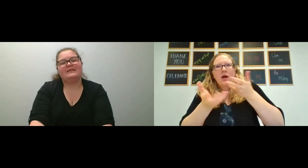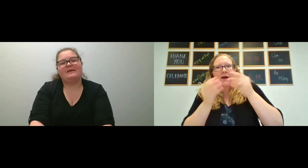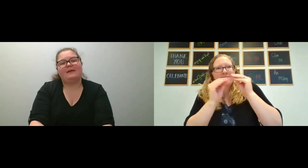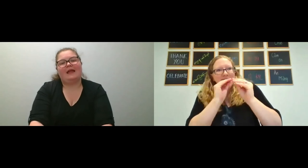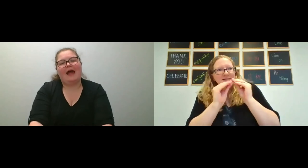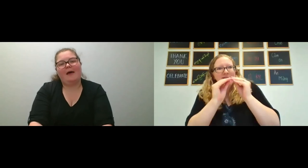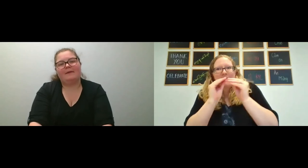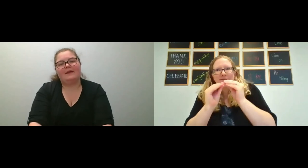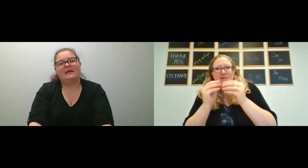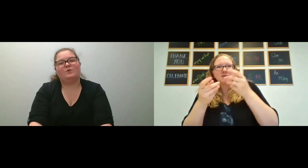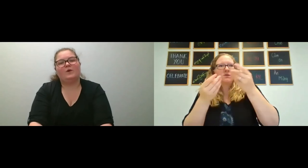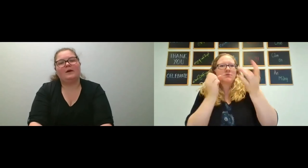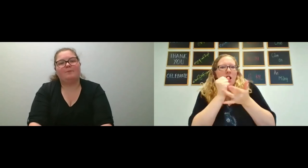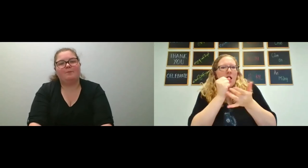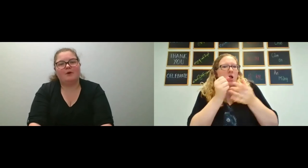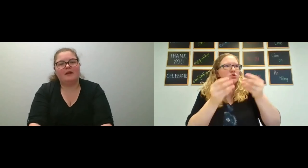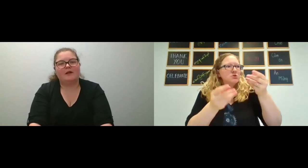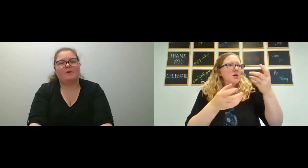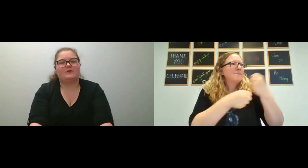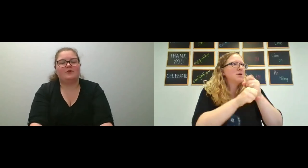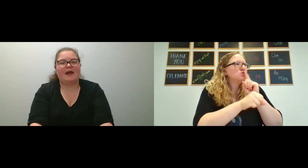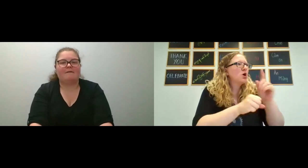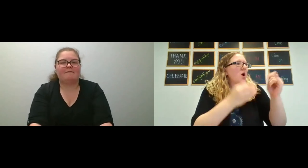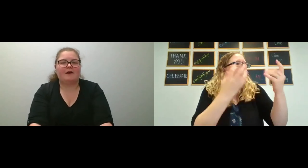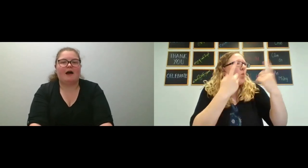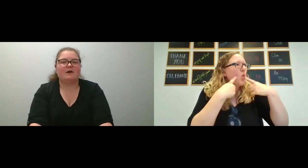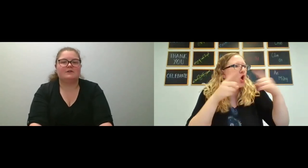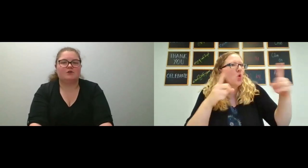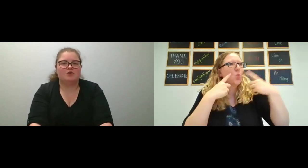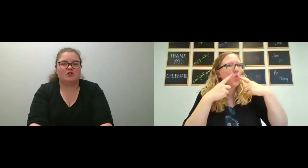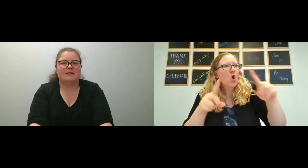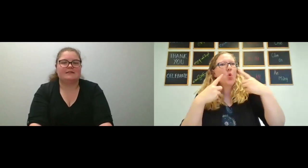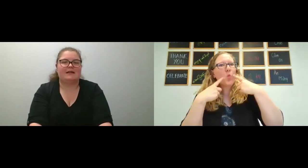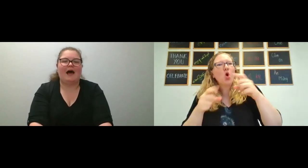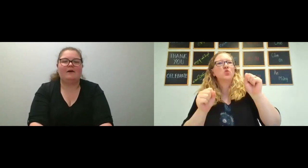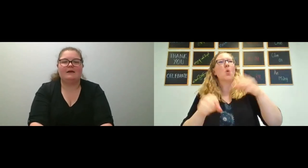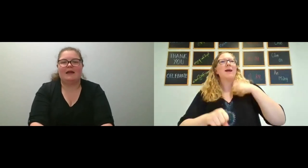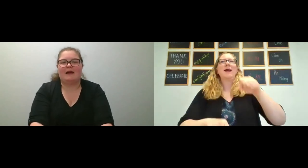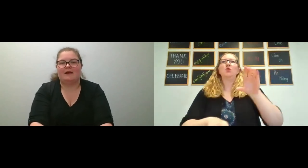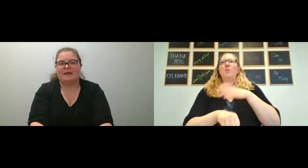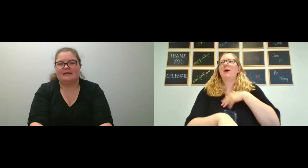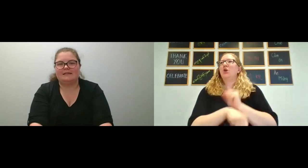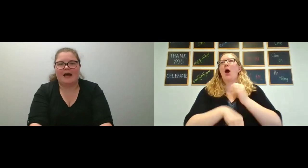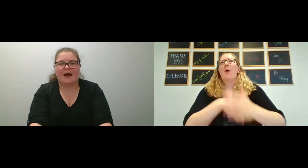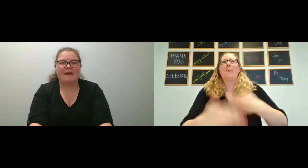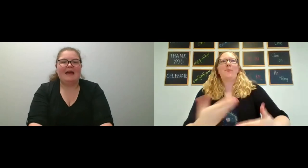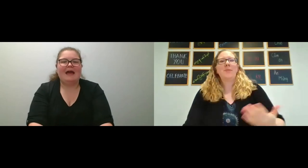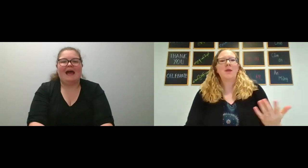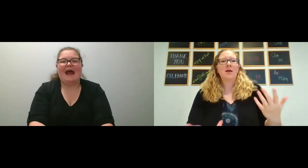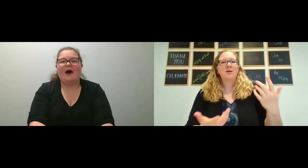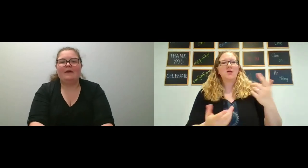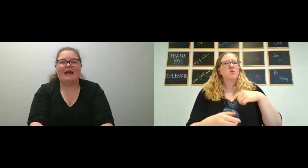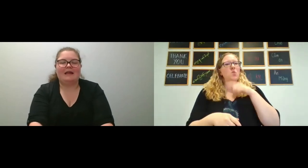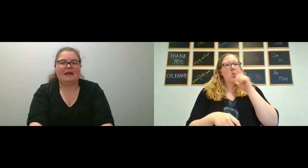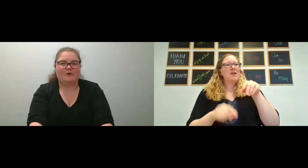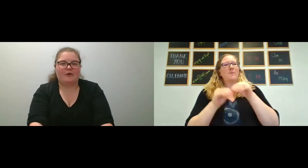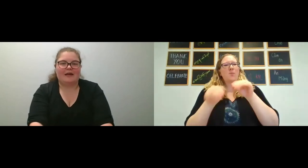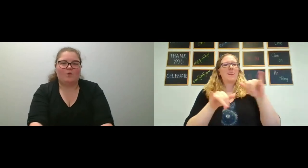that typically happened is we're burdened with trying to figure out solutions and how to get everything set up and how to integrate it